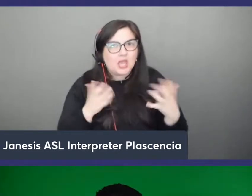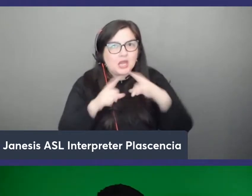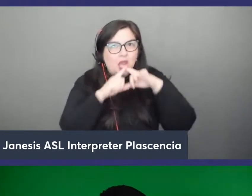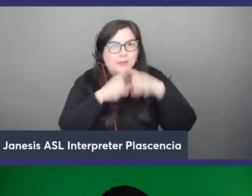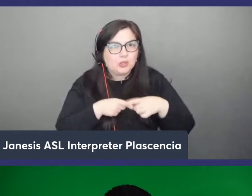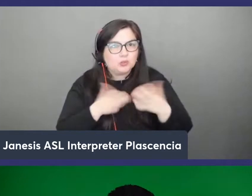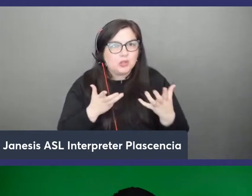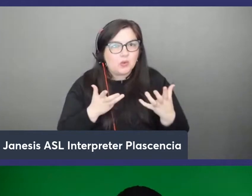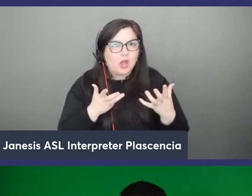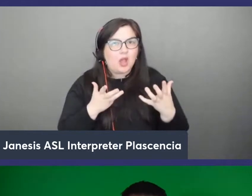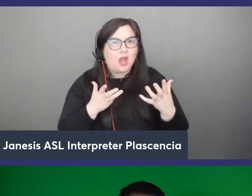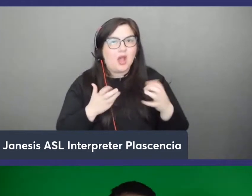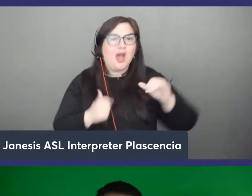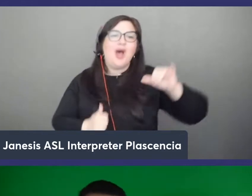Oh, my bad.